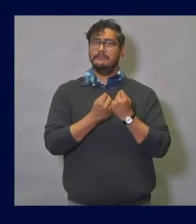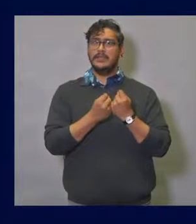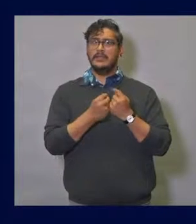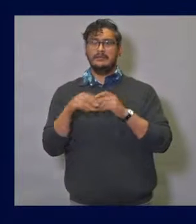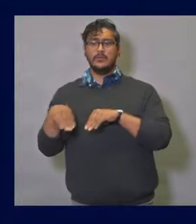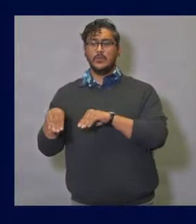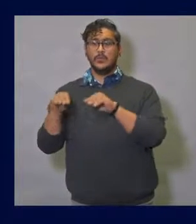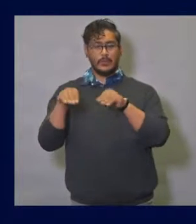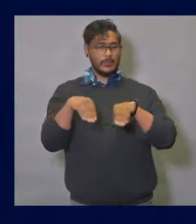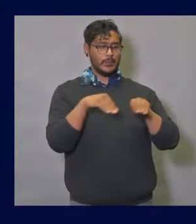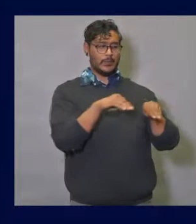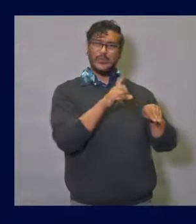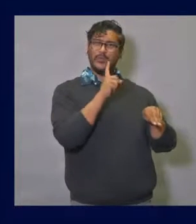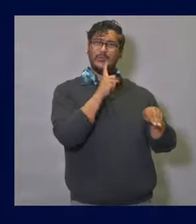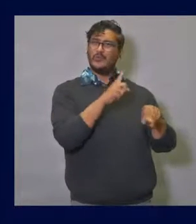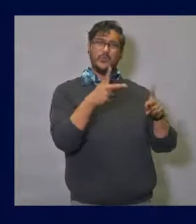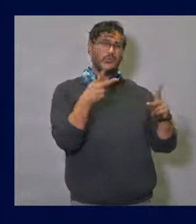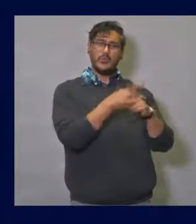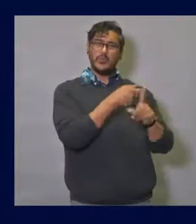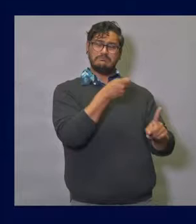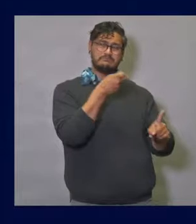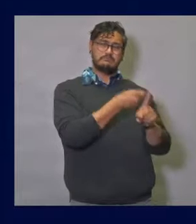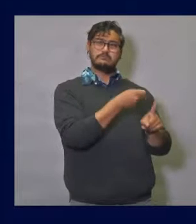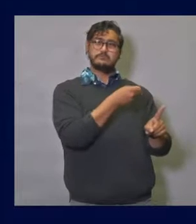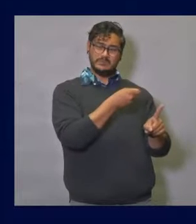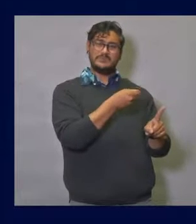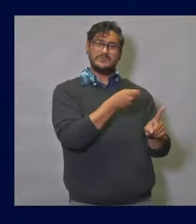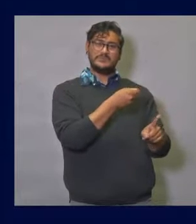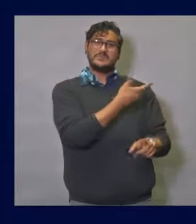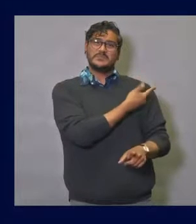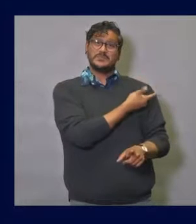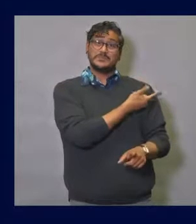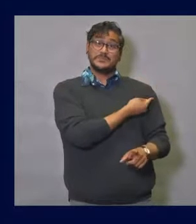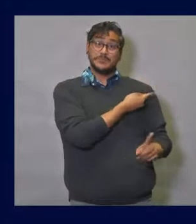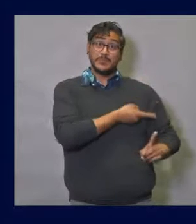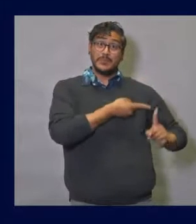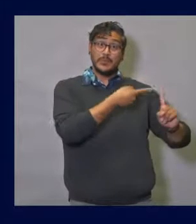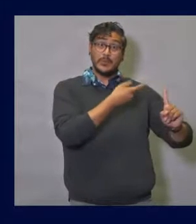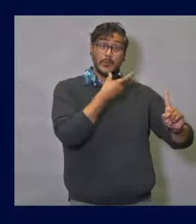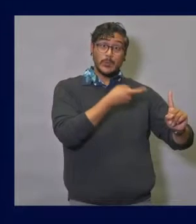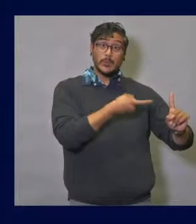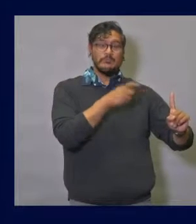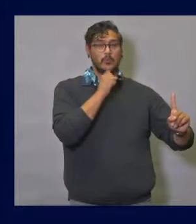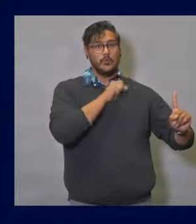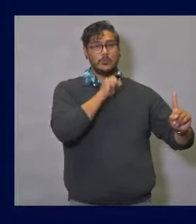MOBILE VACCINE TEAMS ARE DEPLOYED TO THE HARDEST HIT COMMUNITIES, WITH A PRIORITY OF